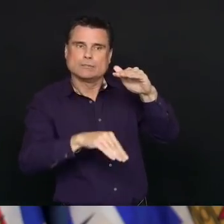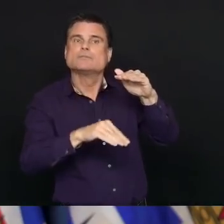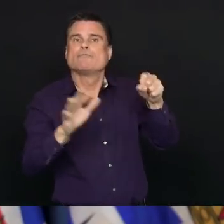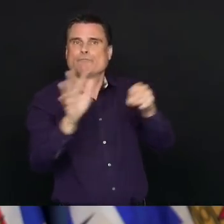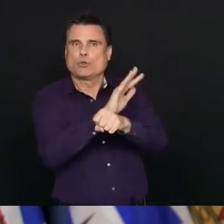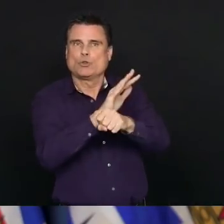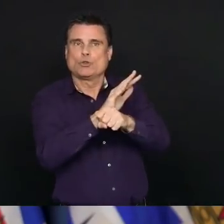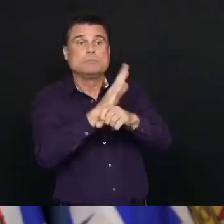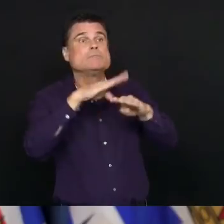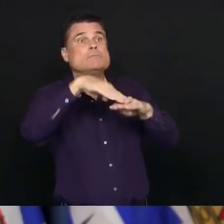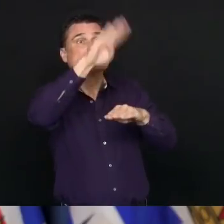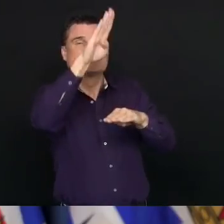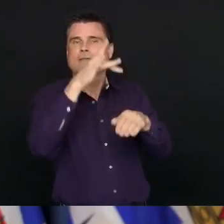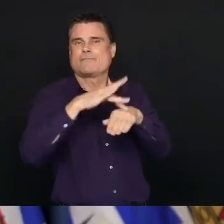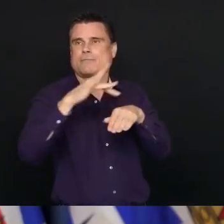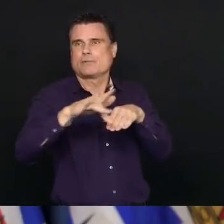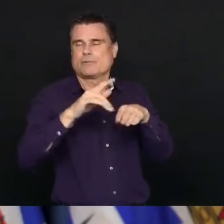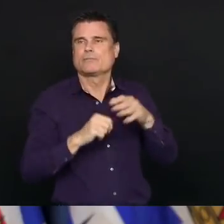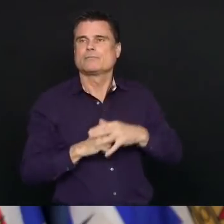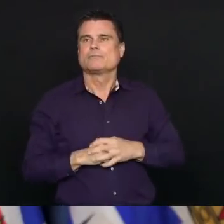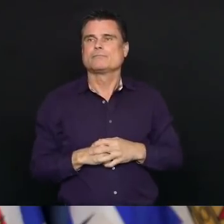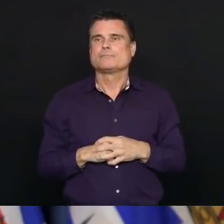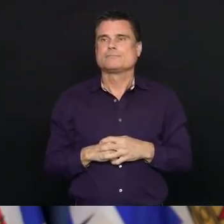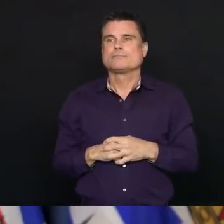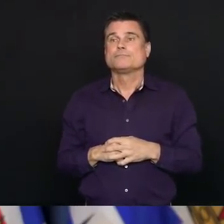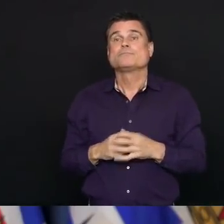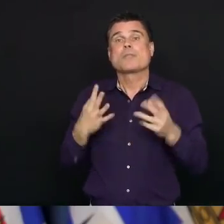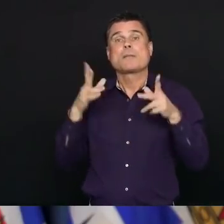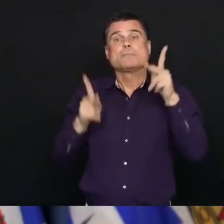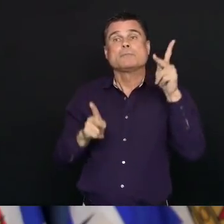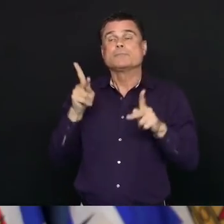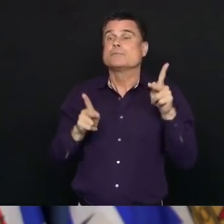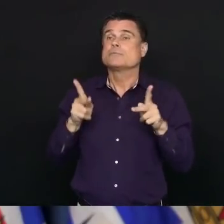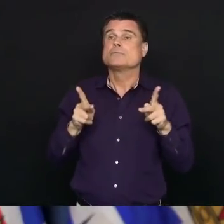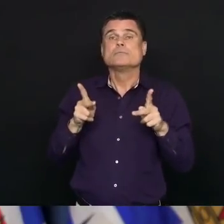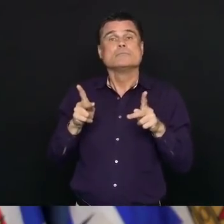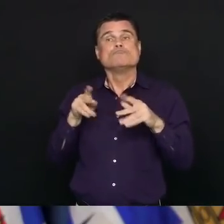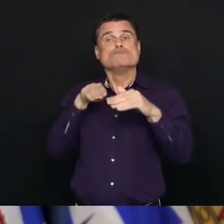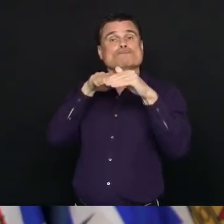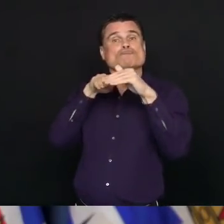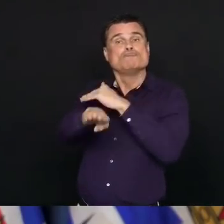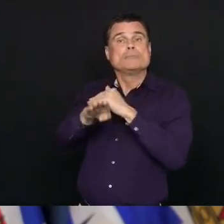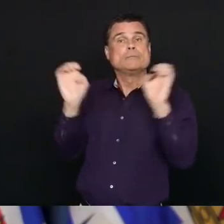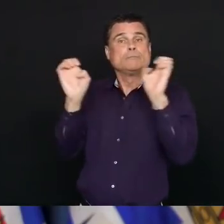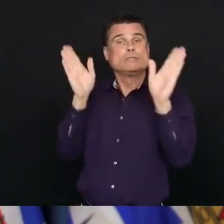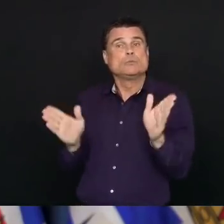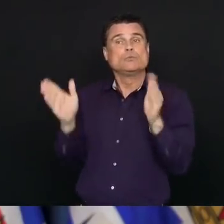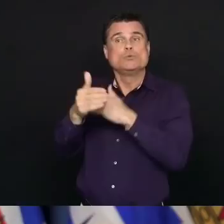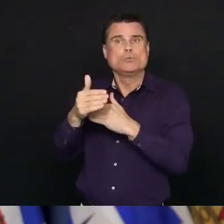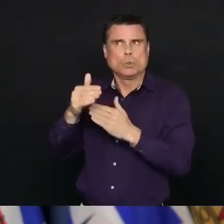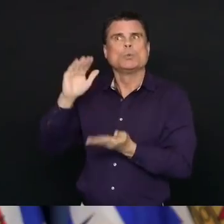That is down from March 9 which would be a typical day of 6500 That is down from March 9 which would be a typical